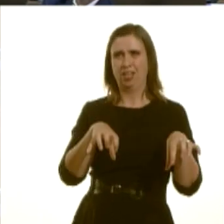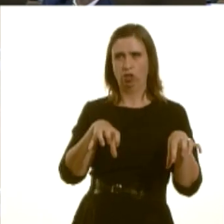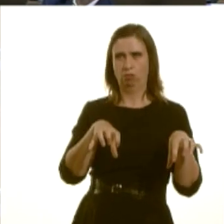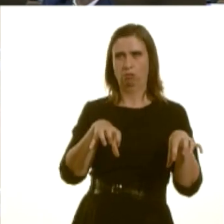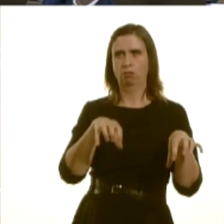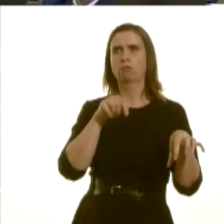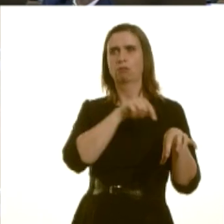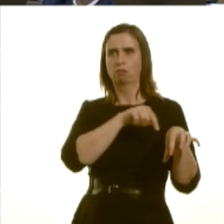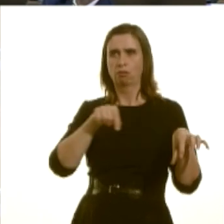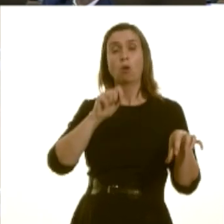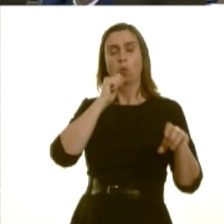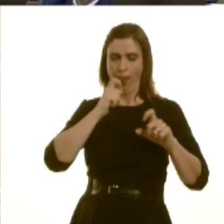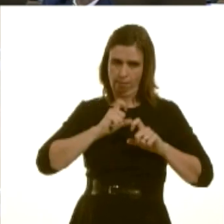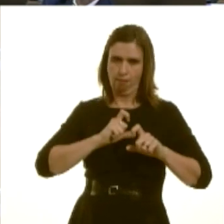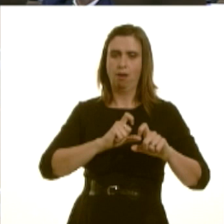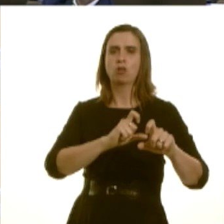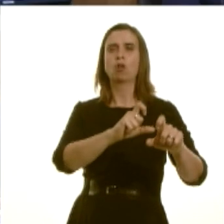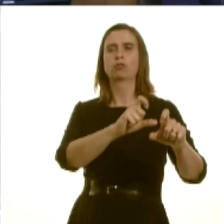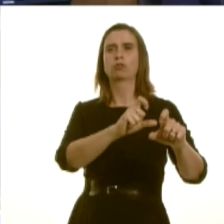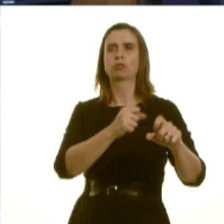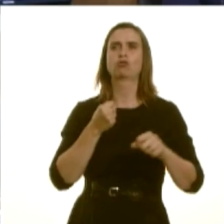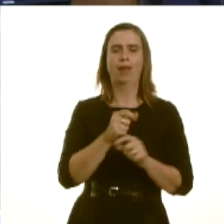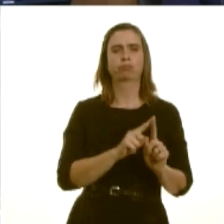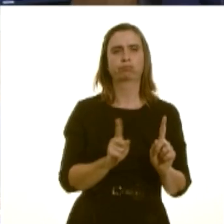and beyond to the harbour will continue at least until the end of the current franchise